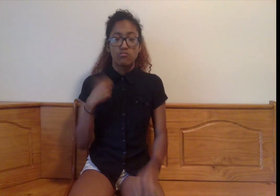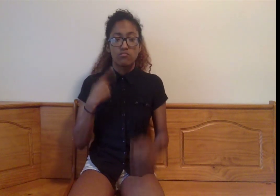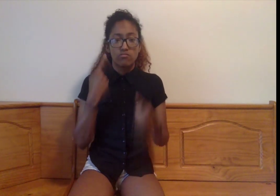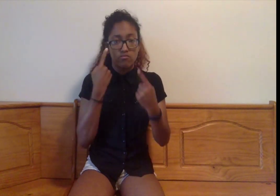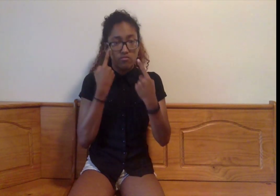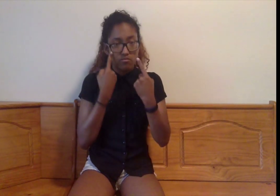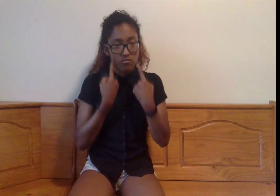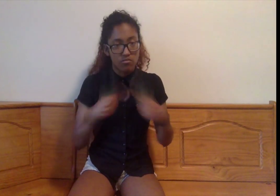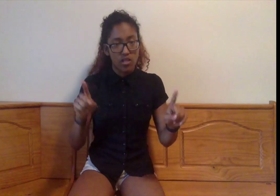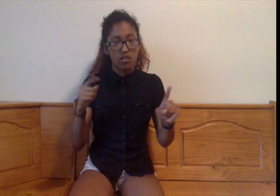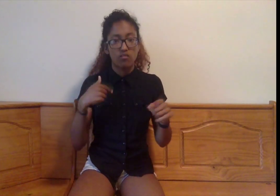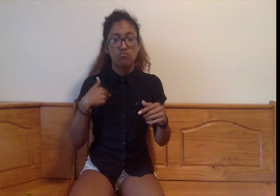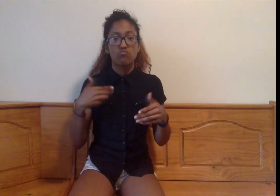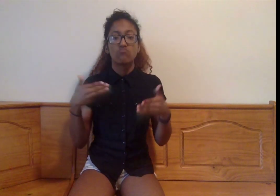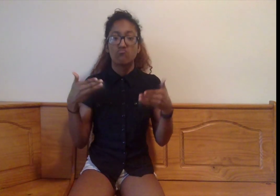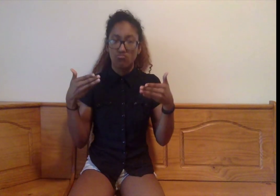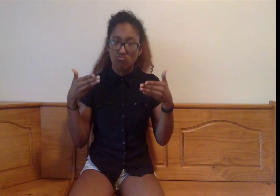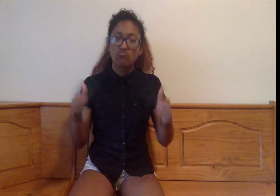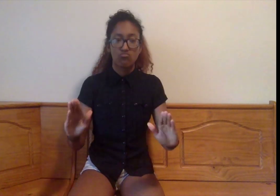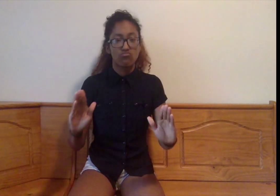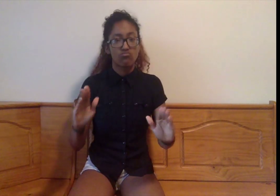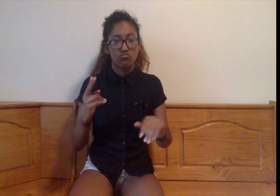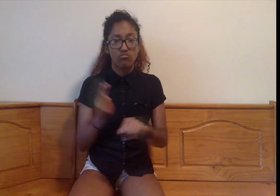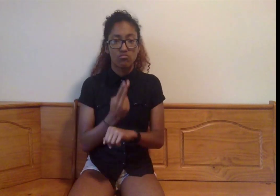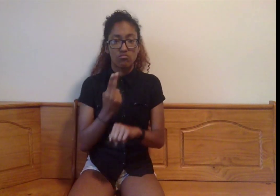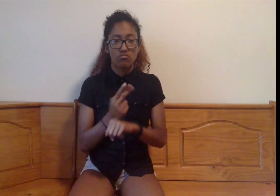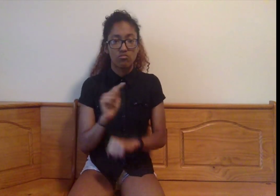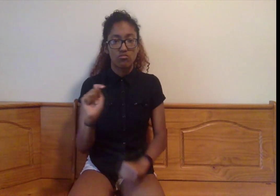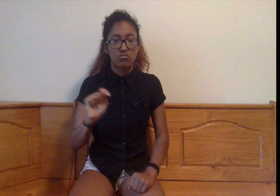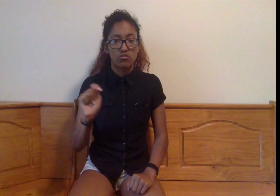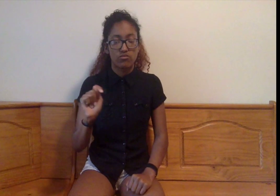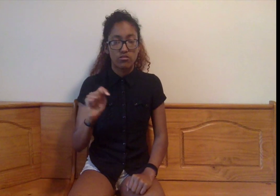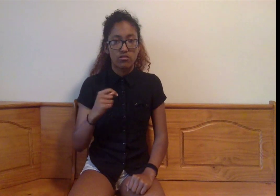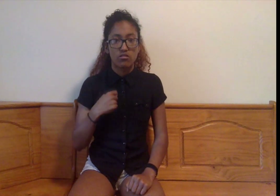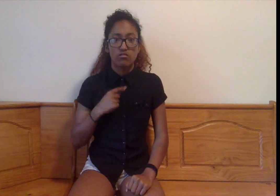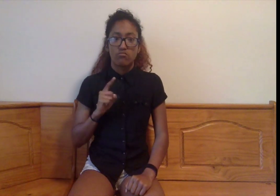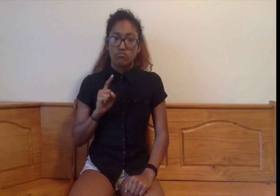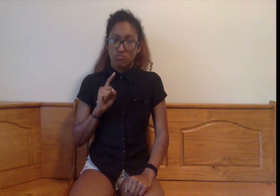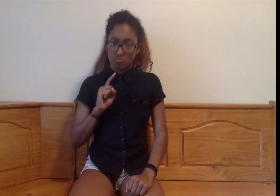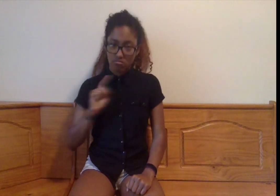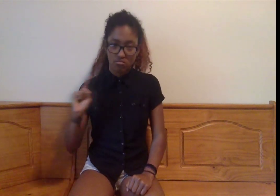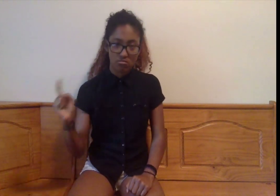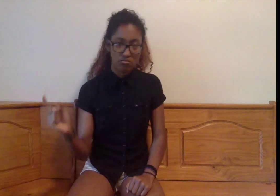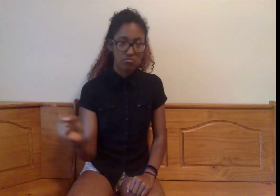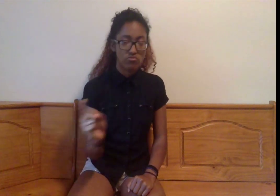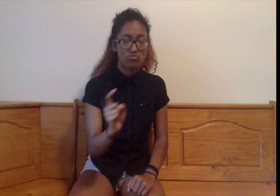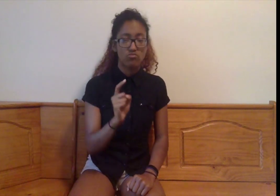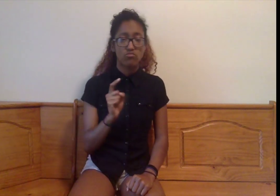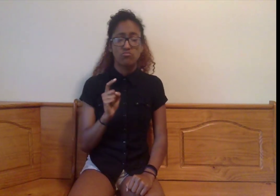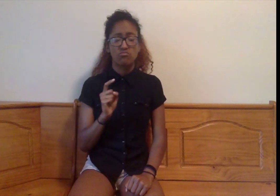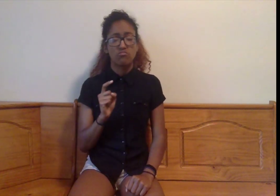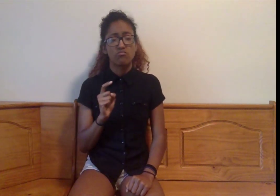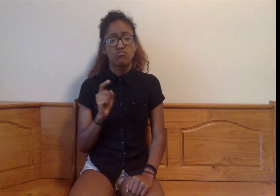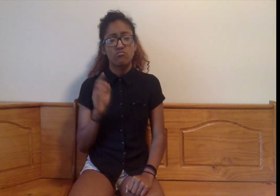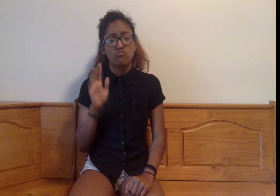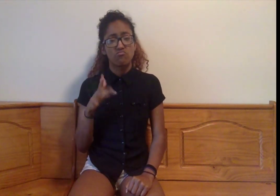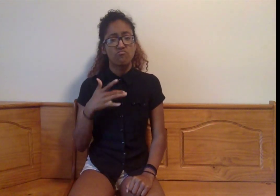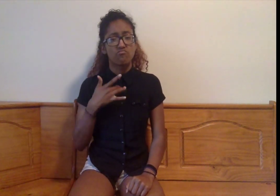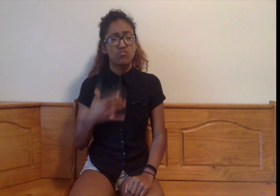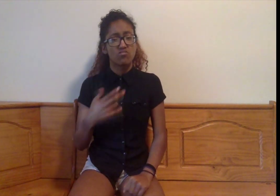When I was finally allowed to use the restroom